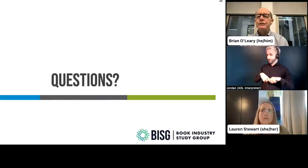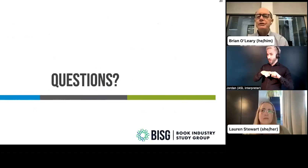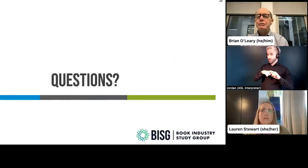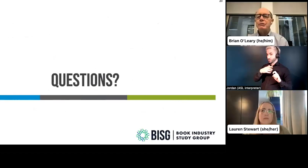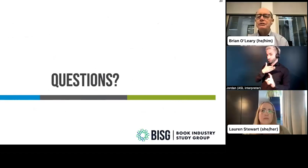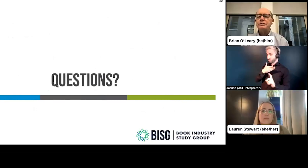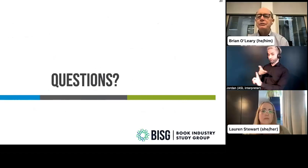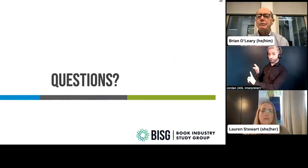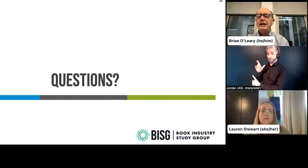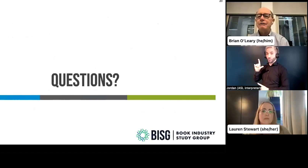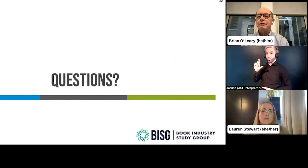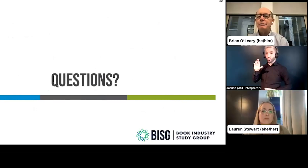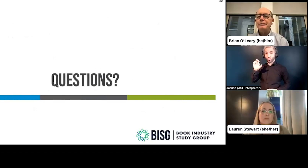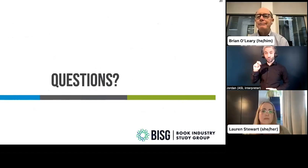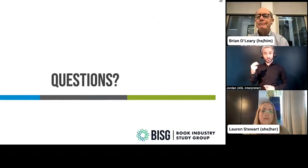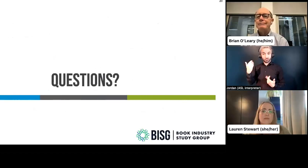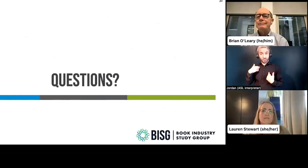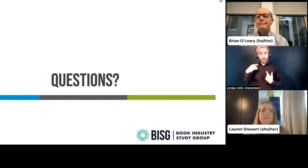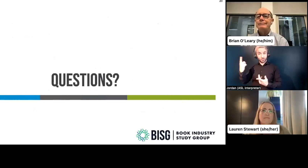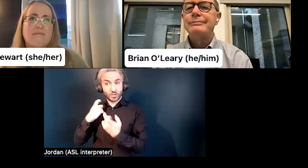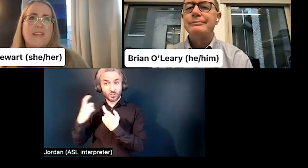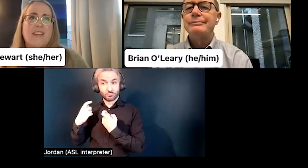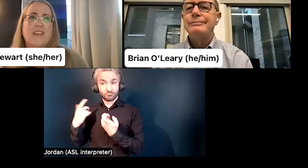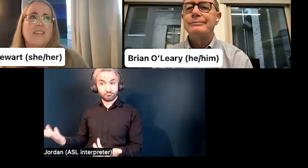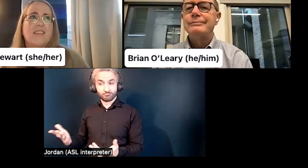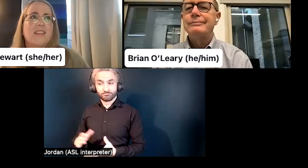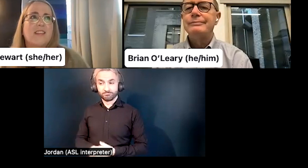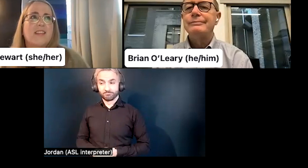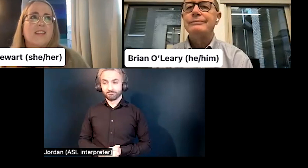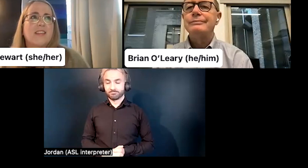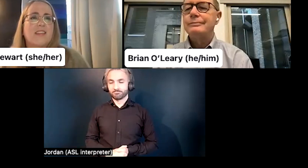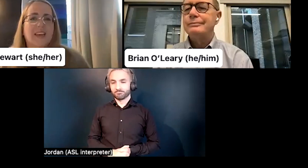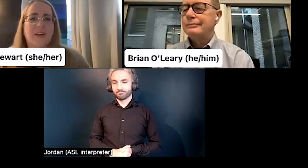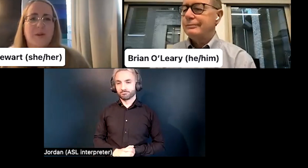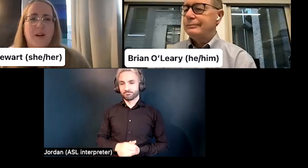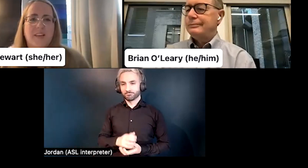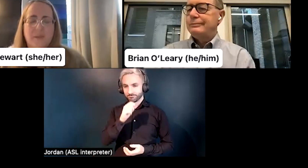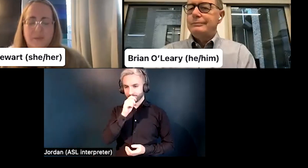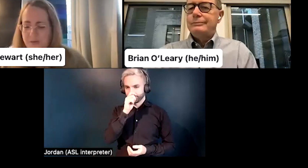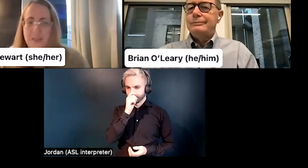see what questions you might have for me. Lauren: Thank you, Brian. That was really